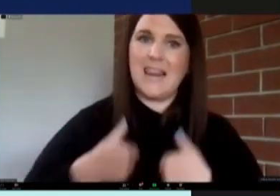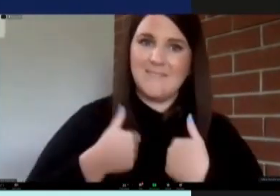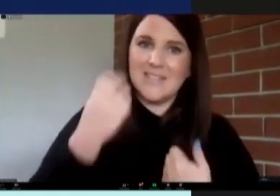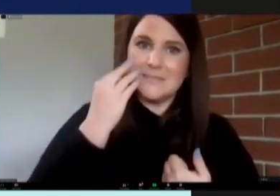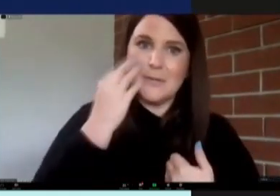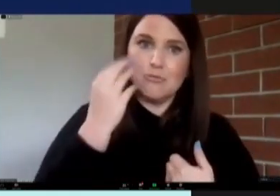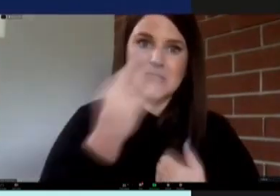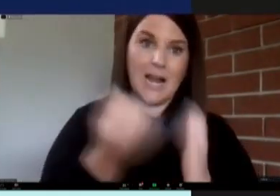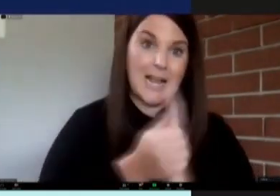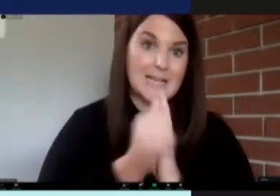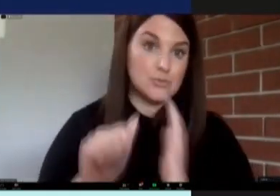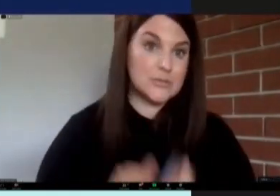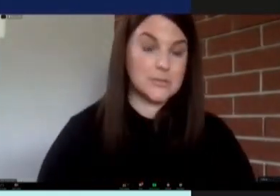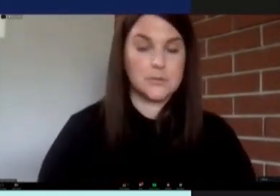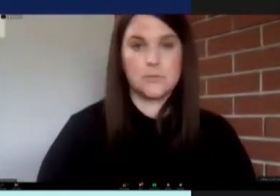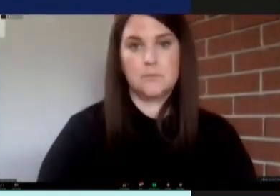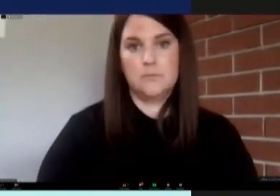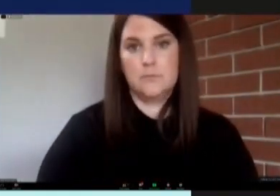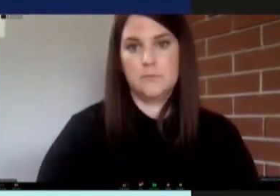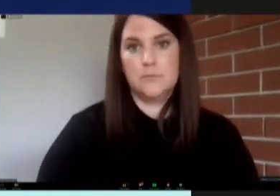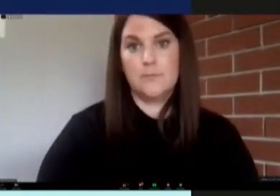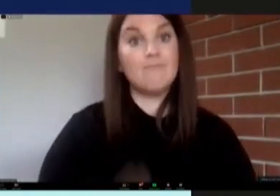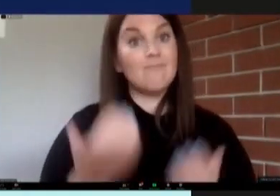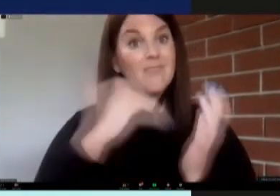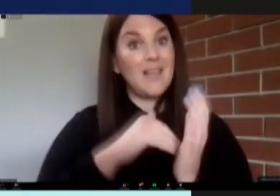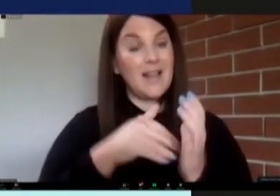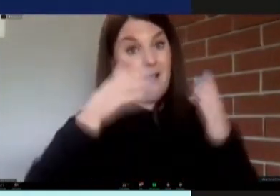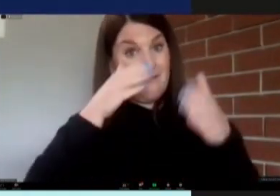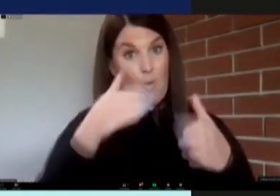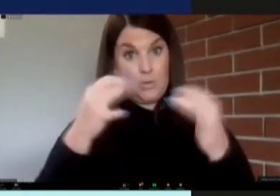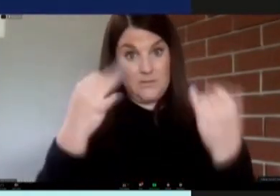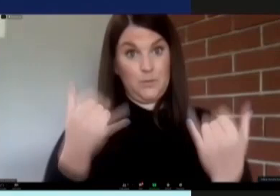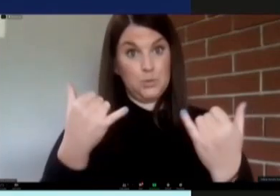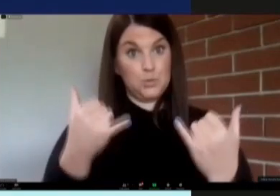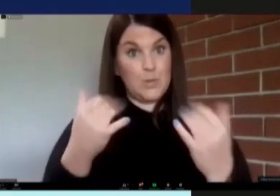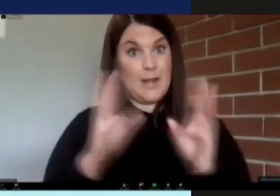So again, the focus of today's meeting is behavioral health.